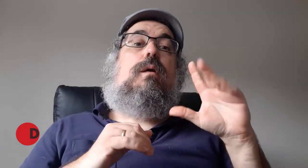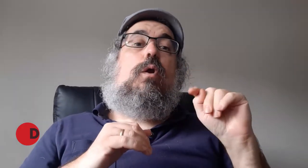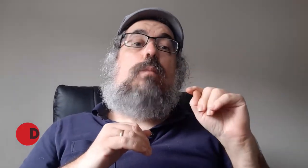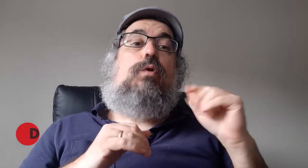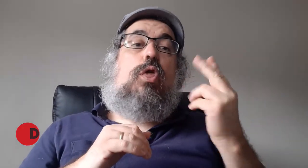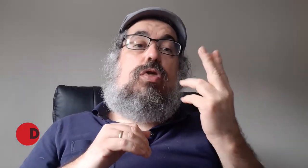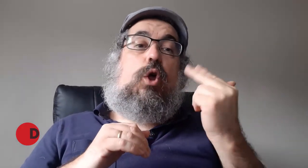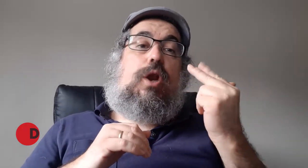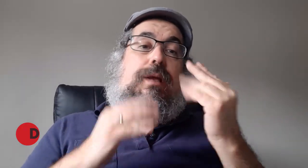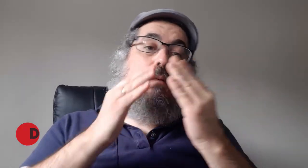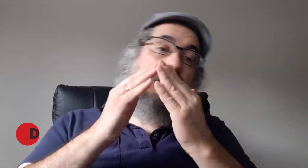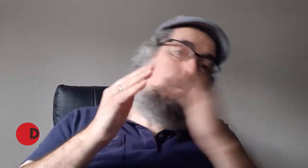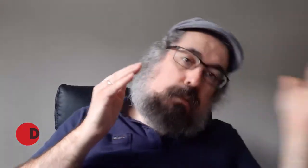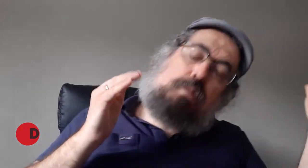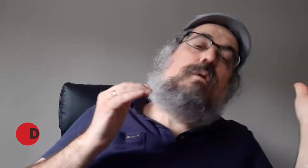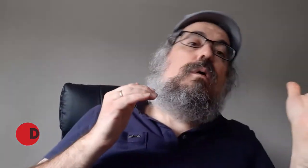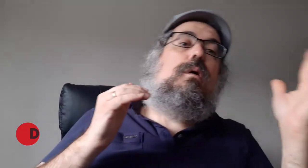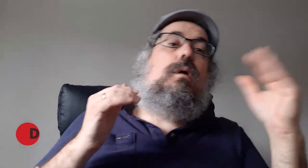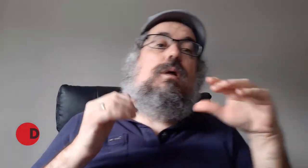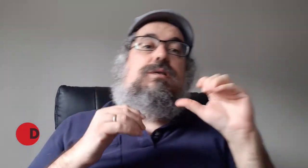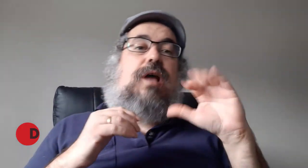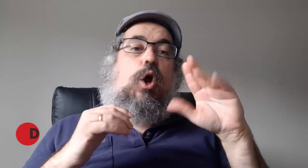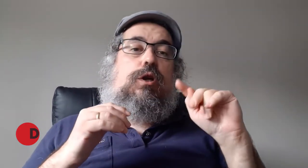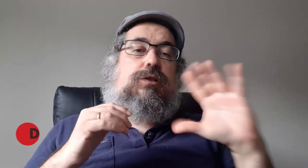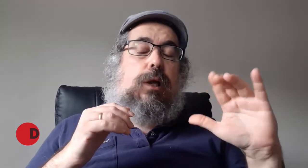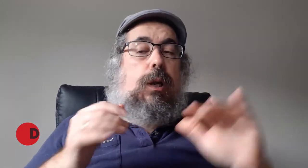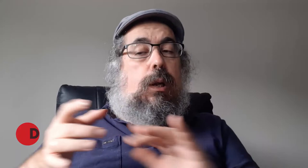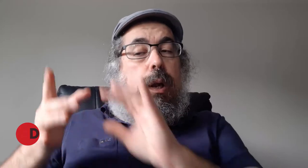Then after October 13th,